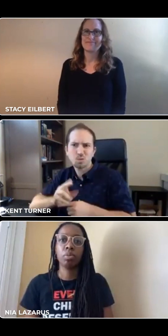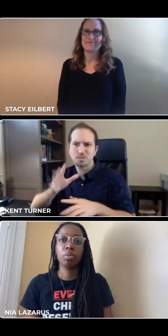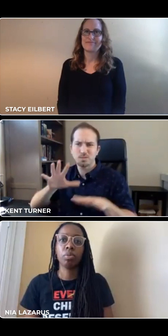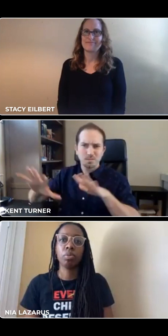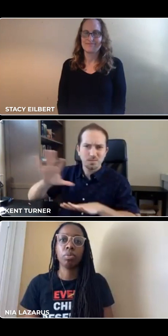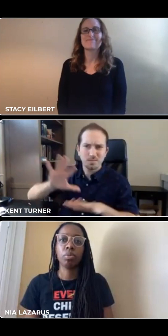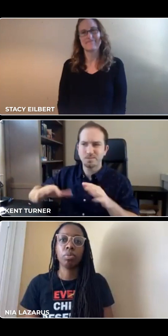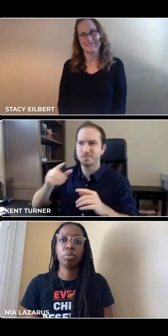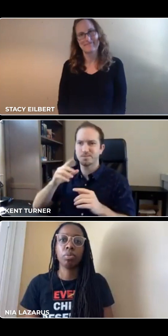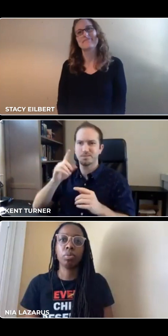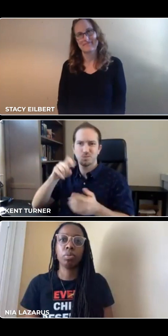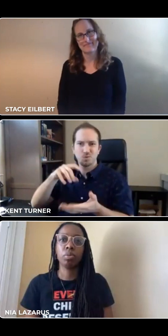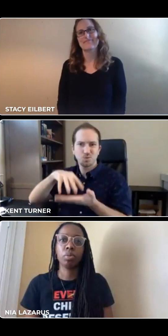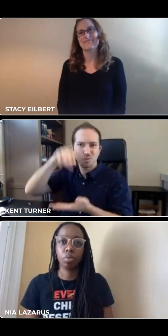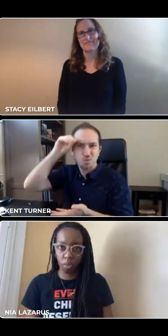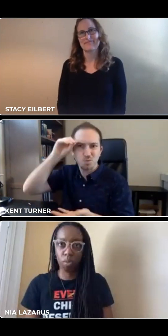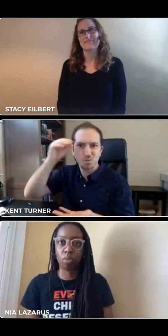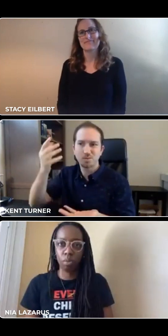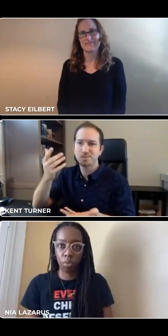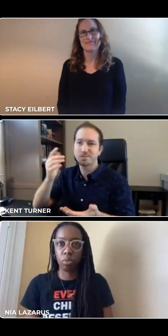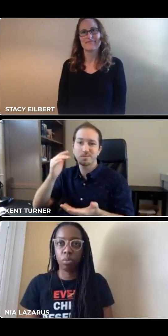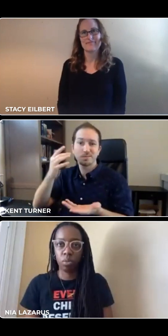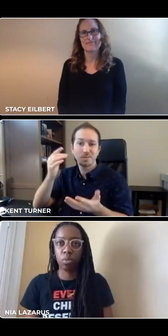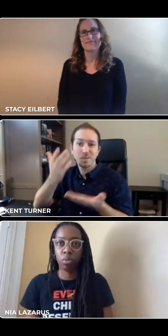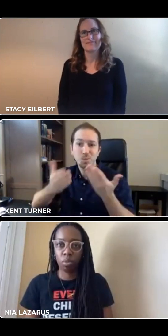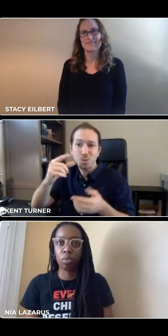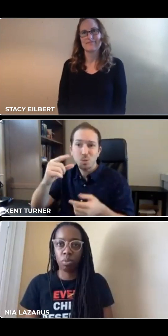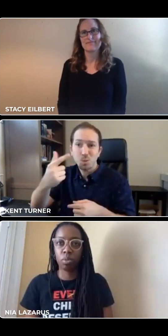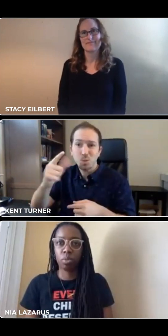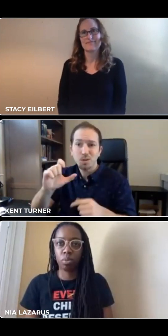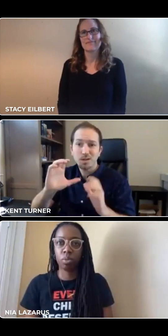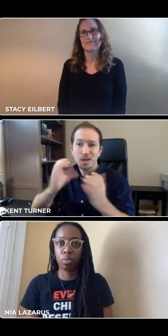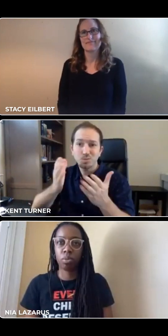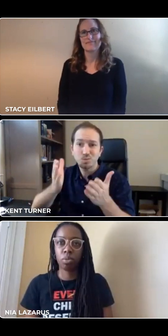at the right time. Some folks are finding out that they're not used to how to produce